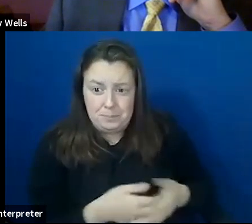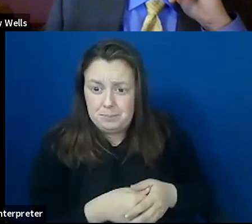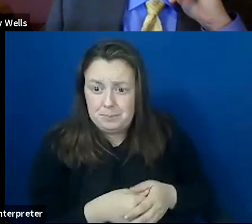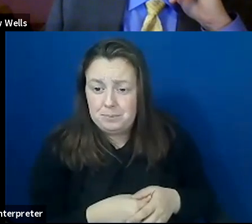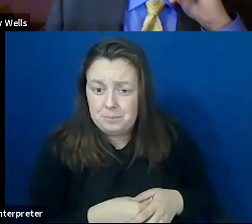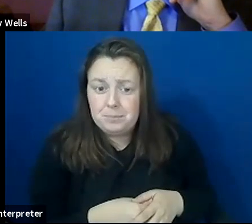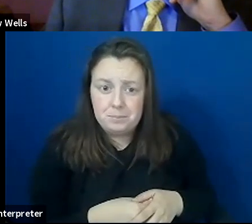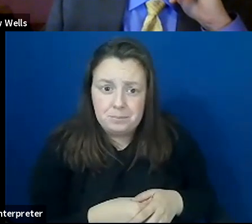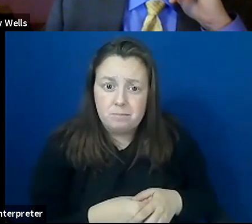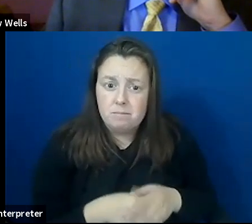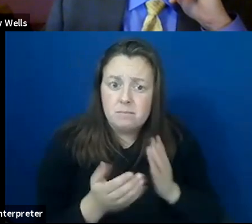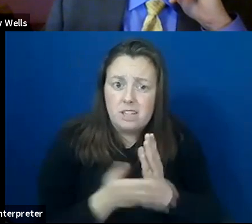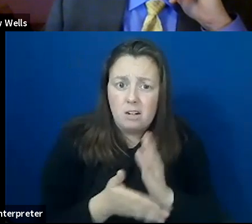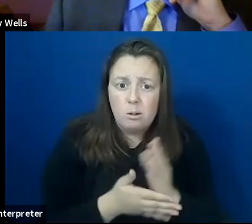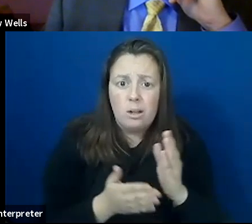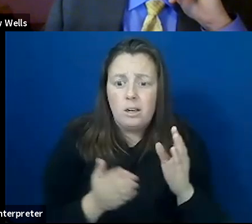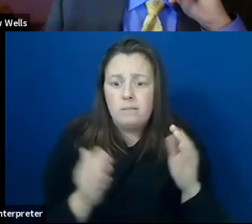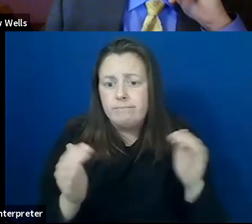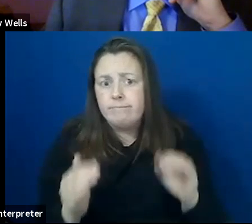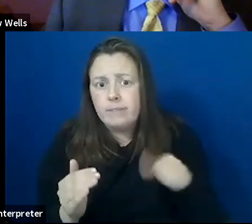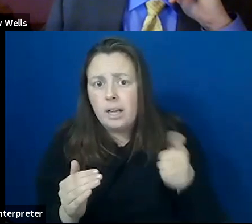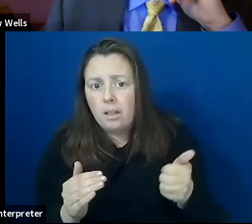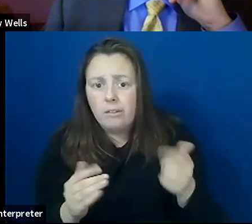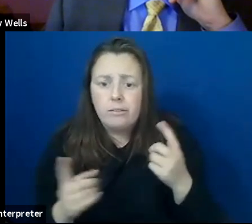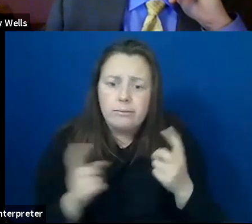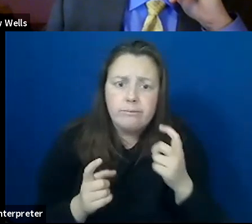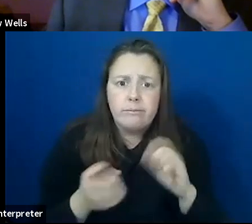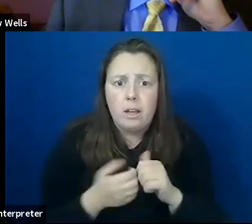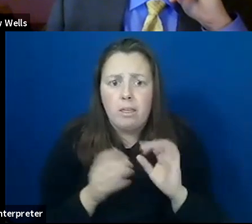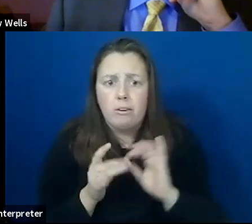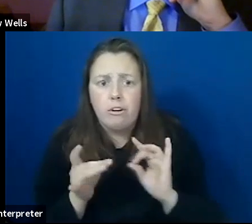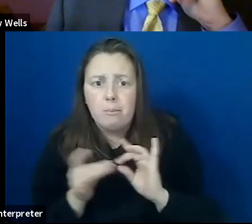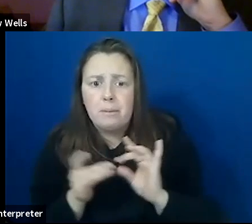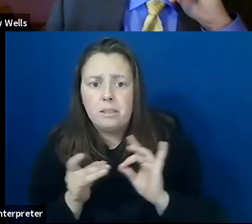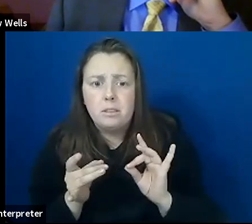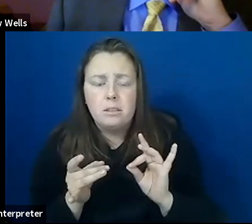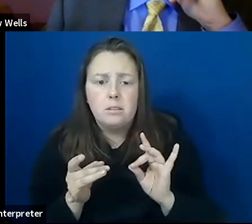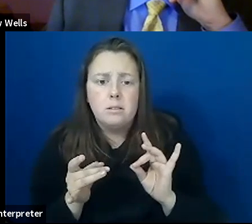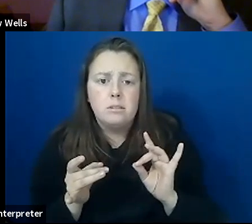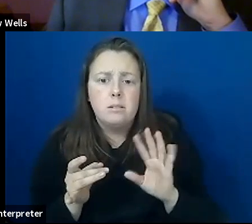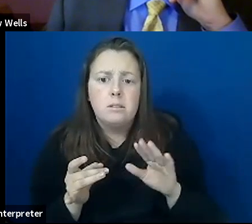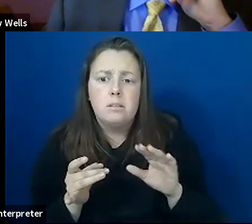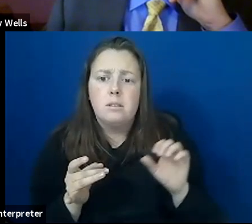Joseph Baeta: All right, anything else that we have from the art school, so they see rule number one.